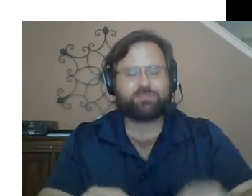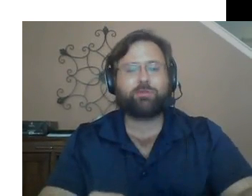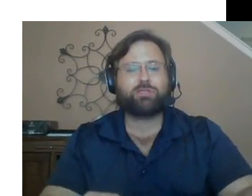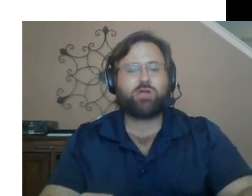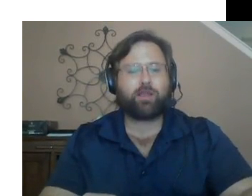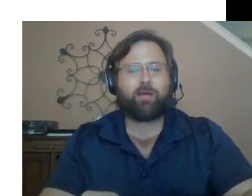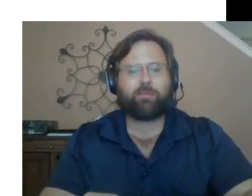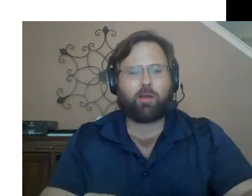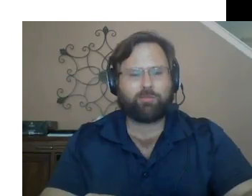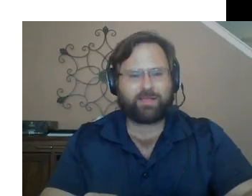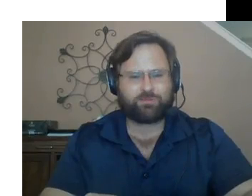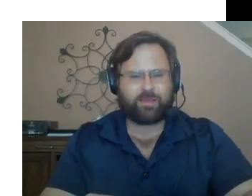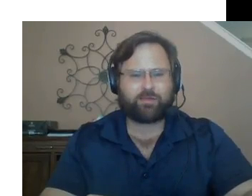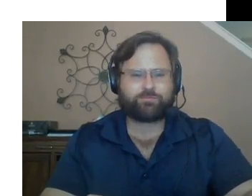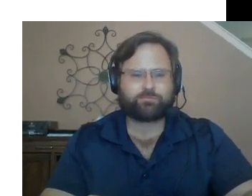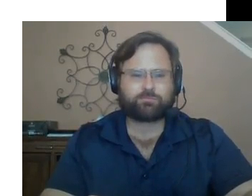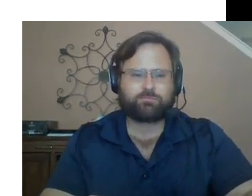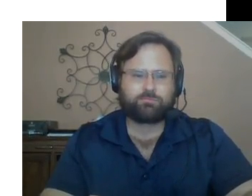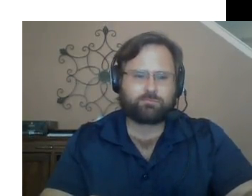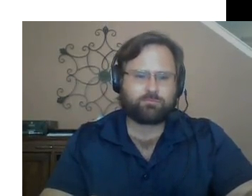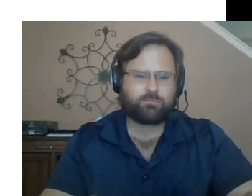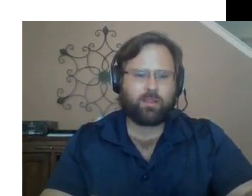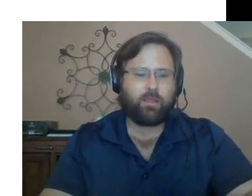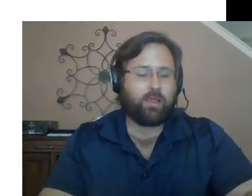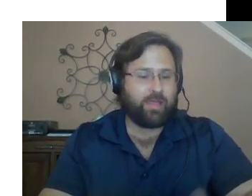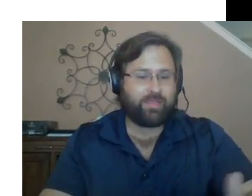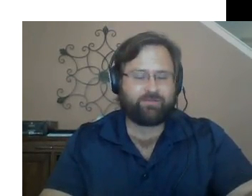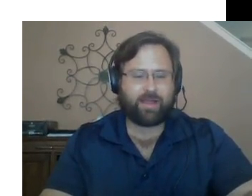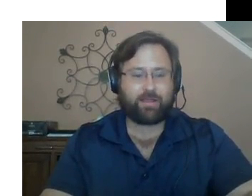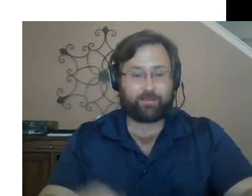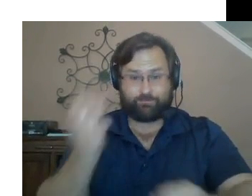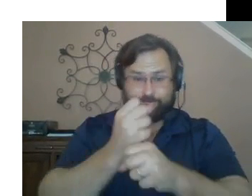so i'm going to talk about my problem last week and then finally